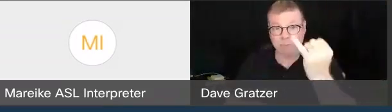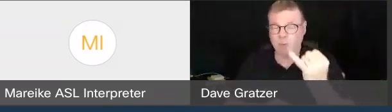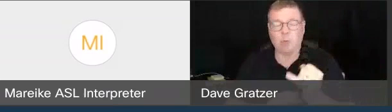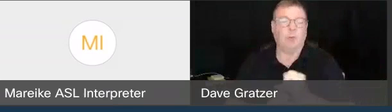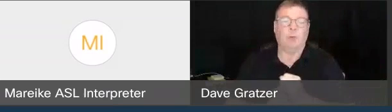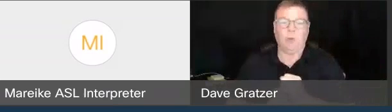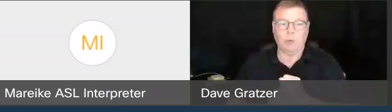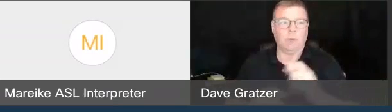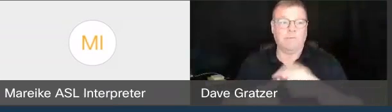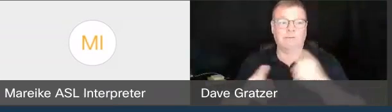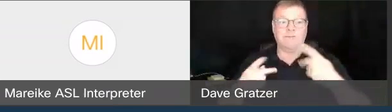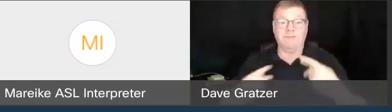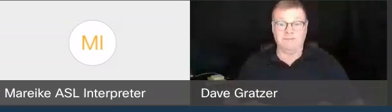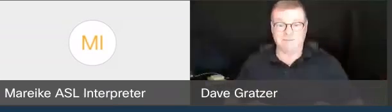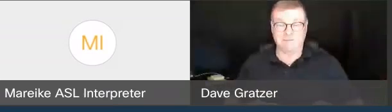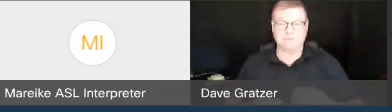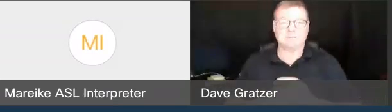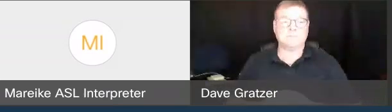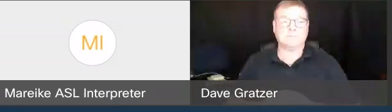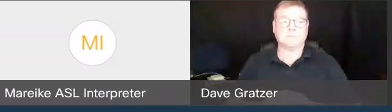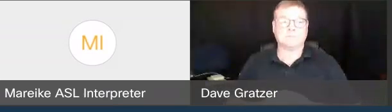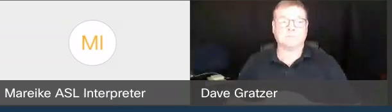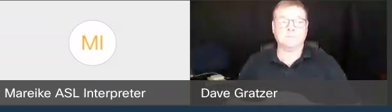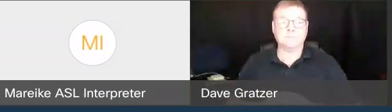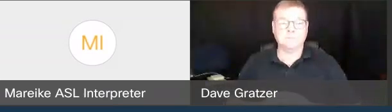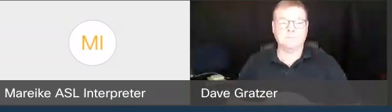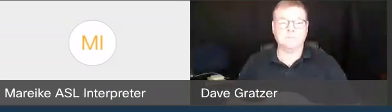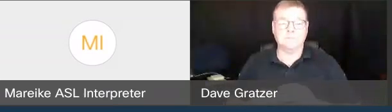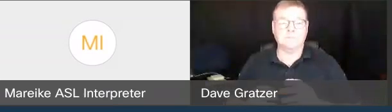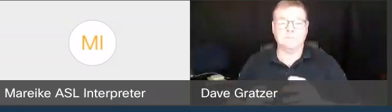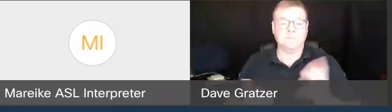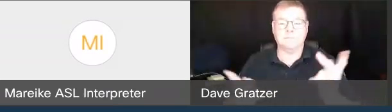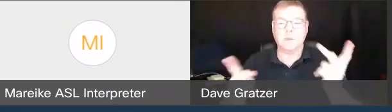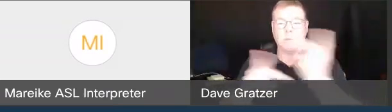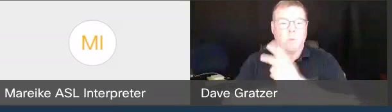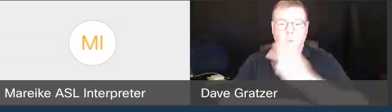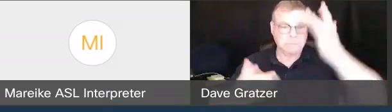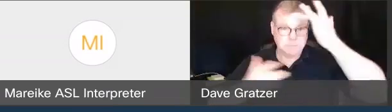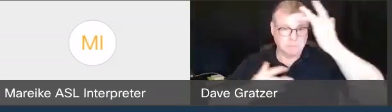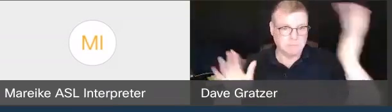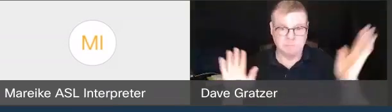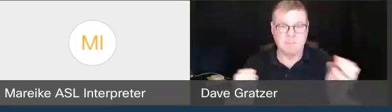health standpoint, these individuals are a sicker population, more infectious diseases,